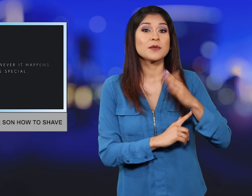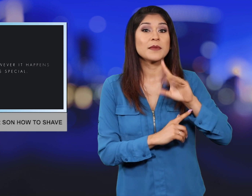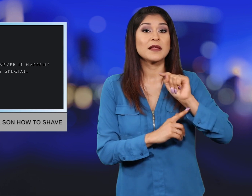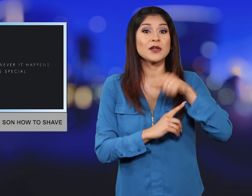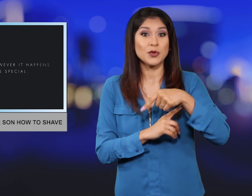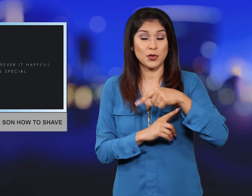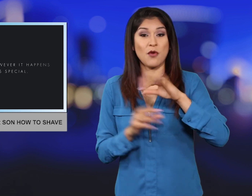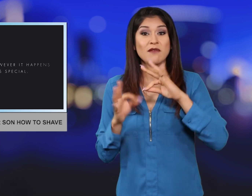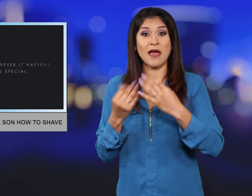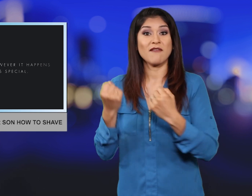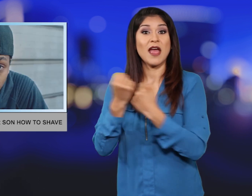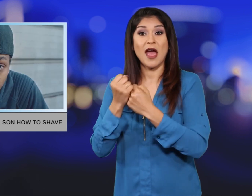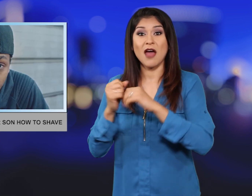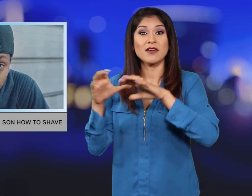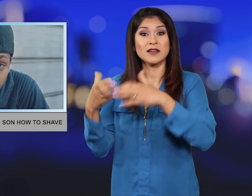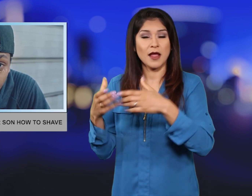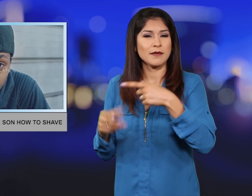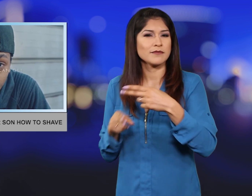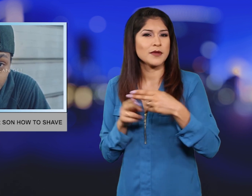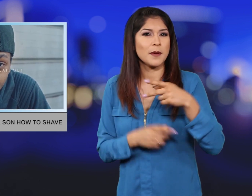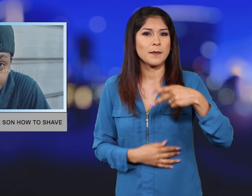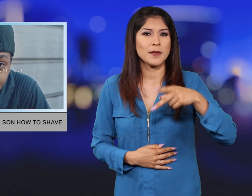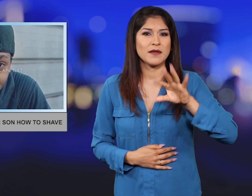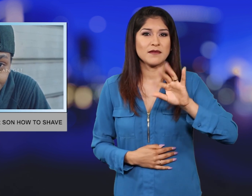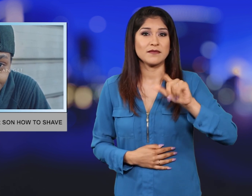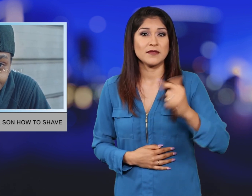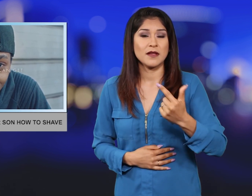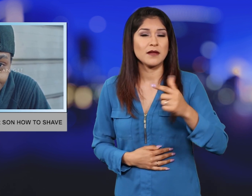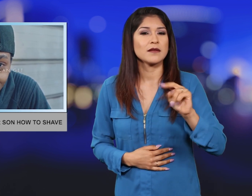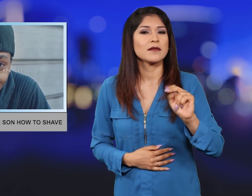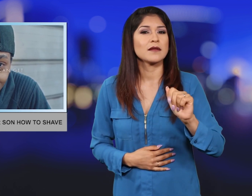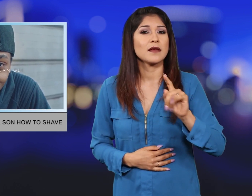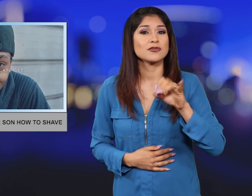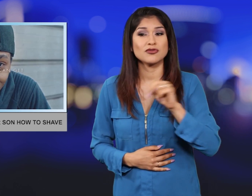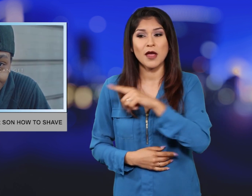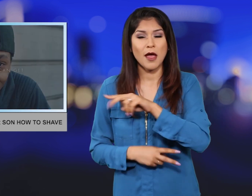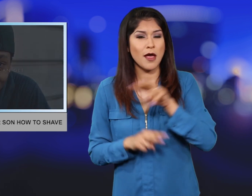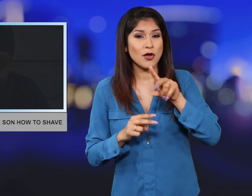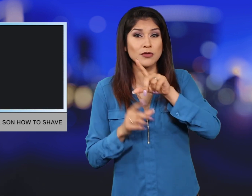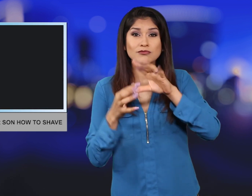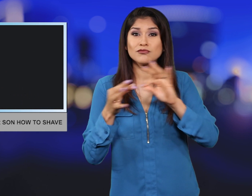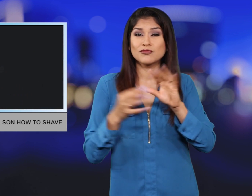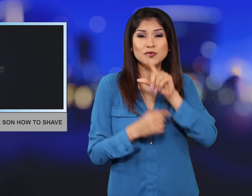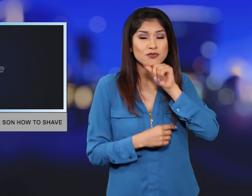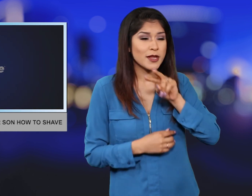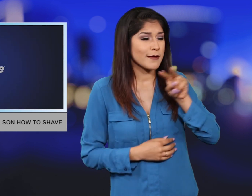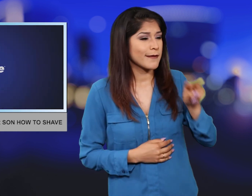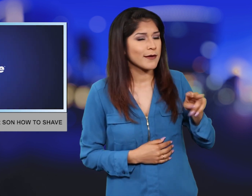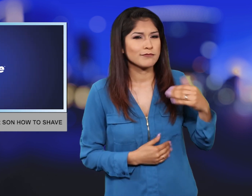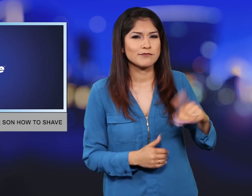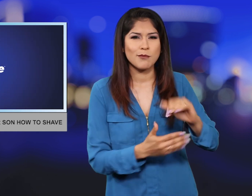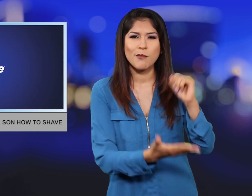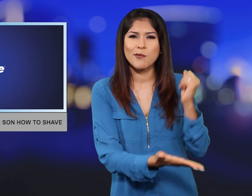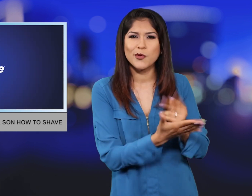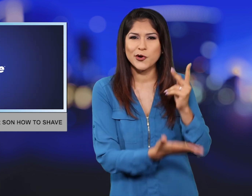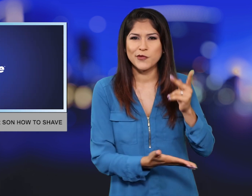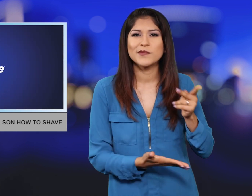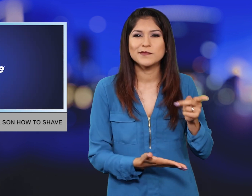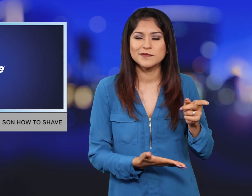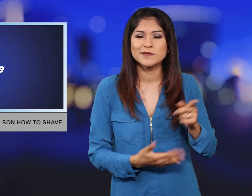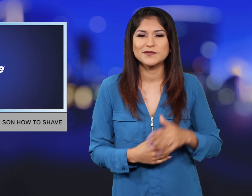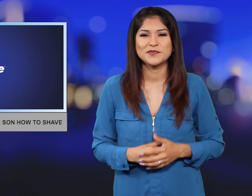The LGBTQ family advocacy group "PFLAG Nation" tweeted its approval.